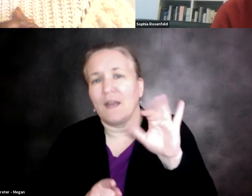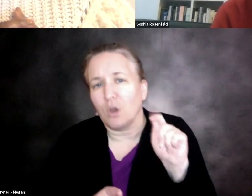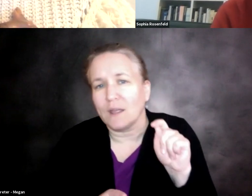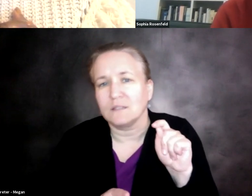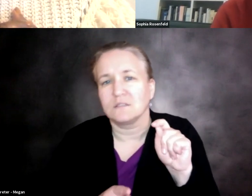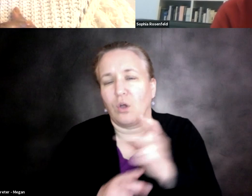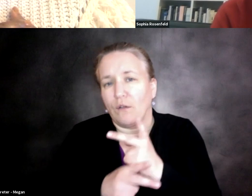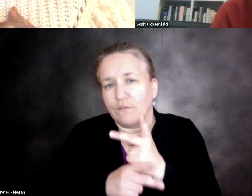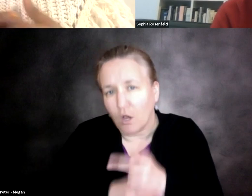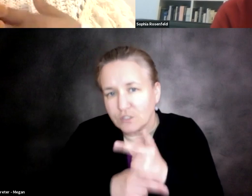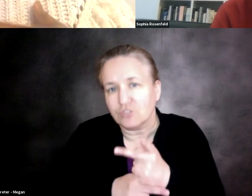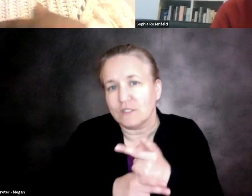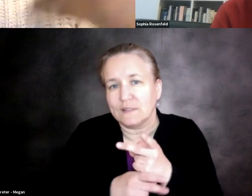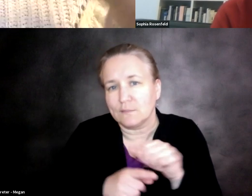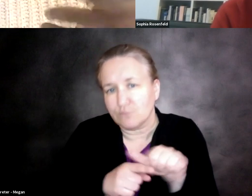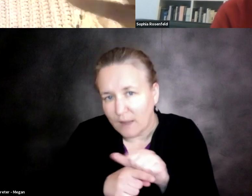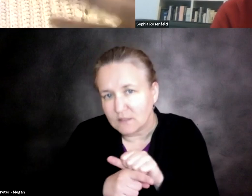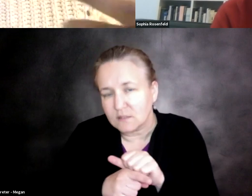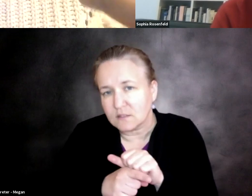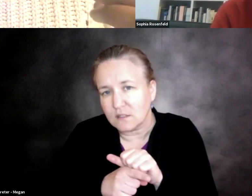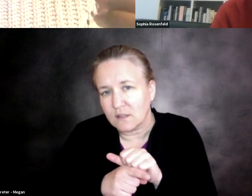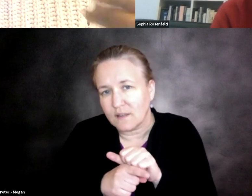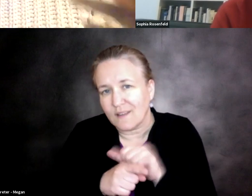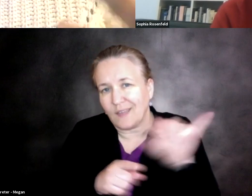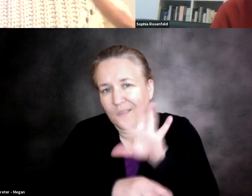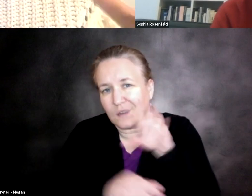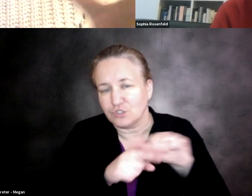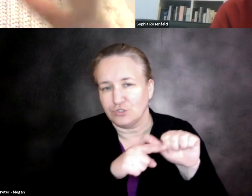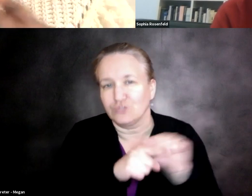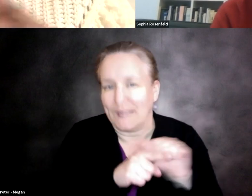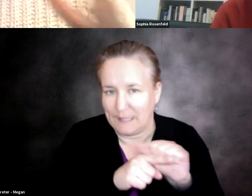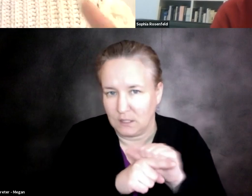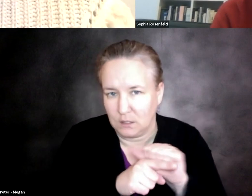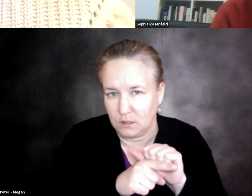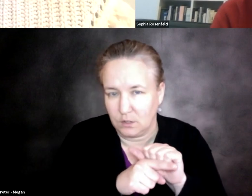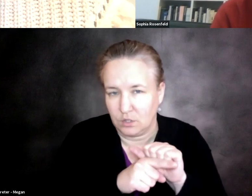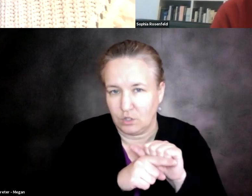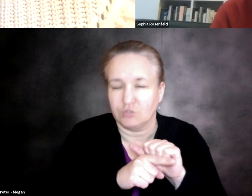practice that combines training. So it's the fostering and the training together.